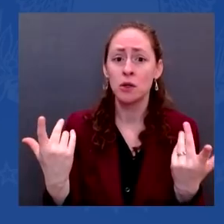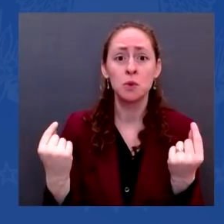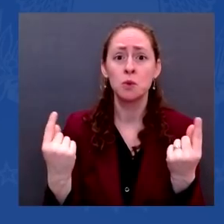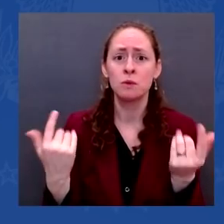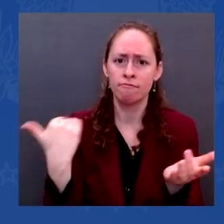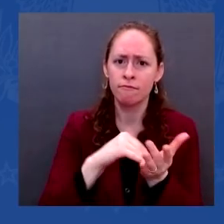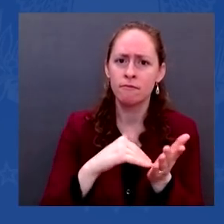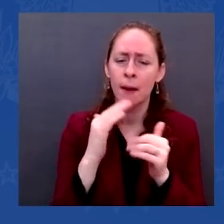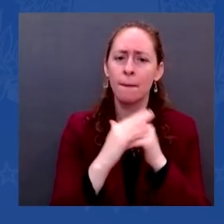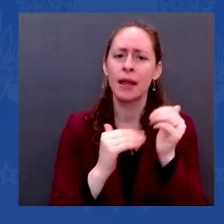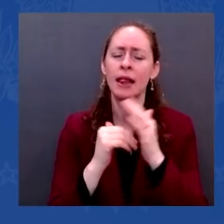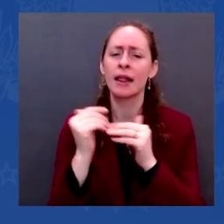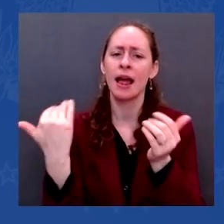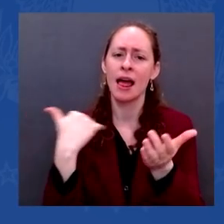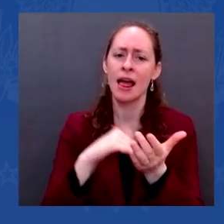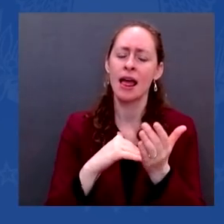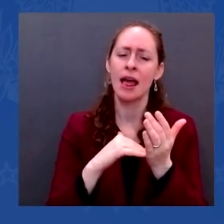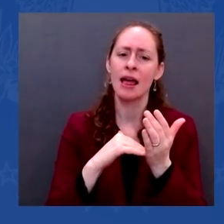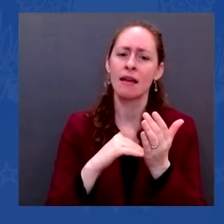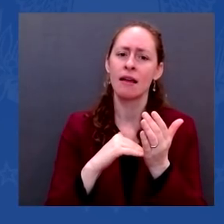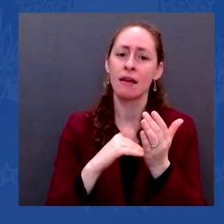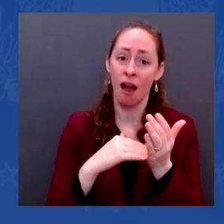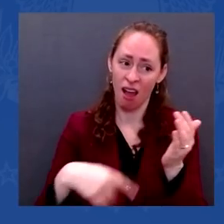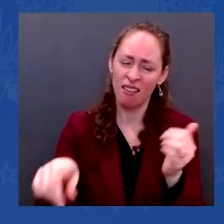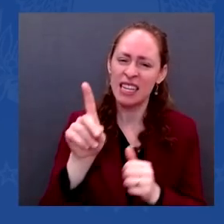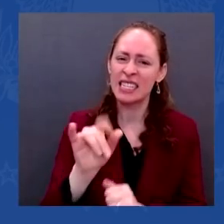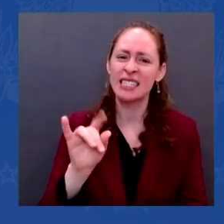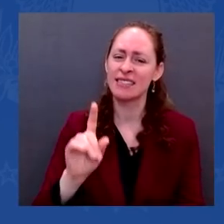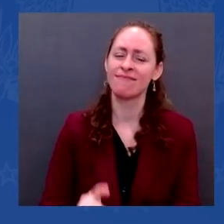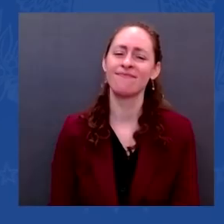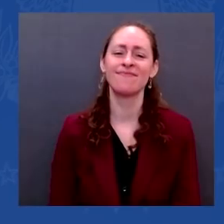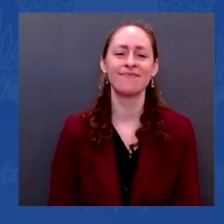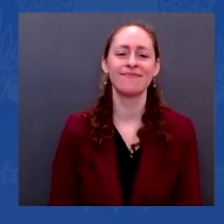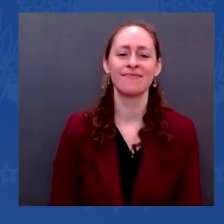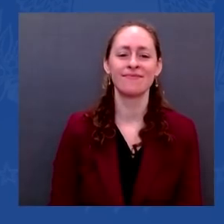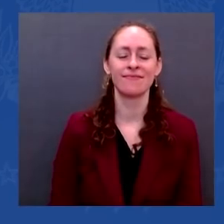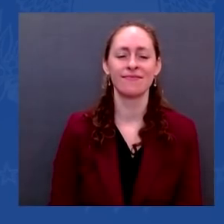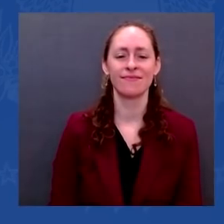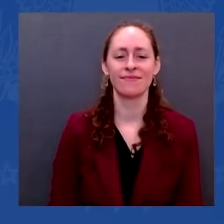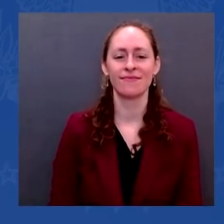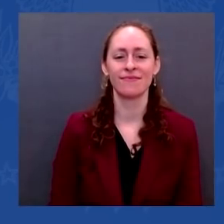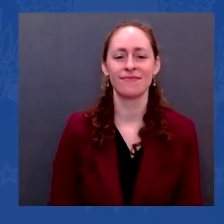And to see how to make it so. That, I believe,